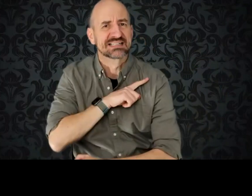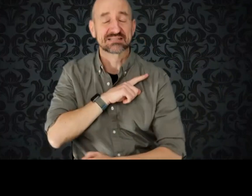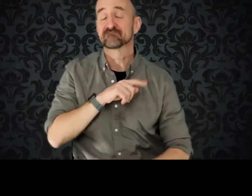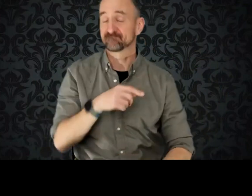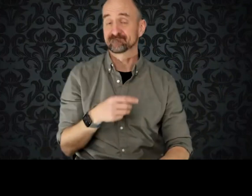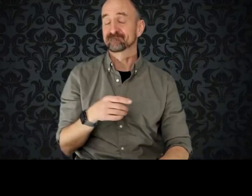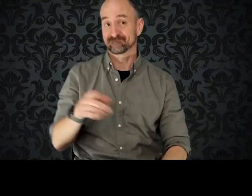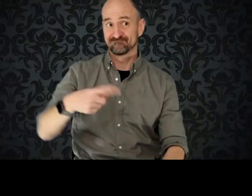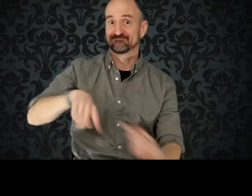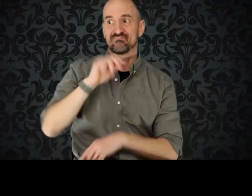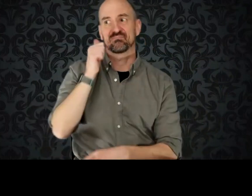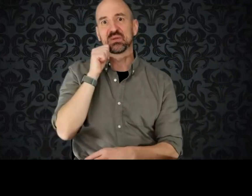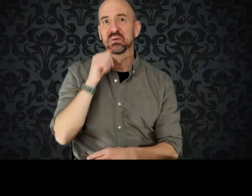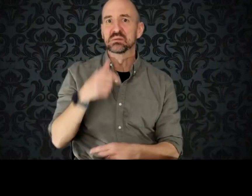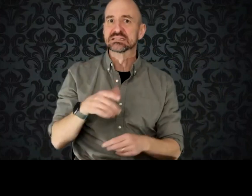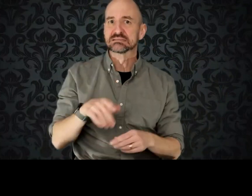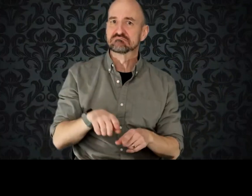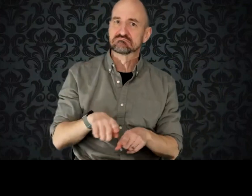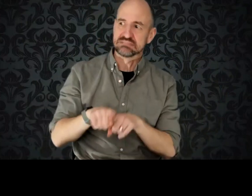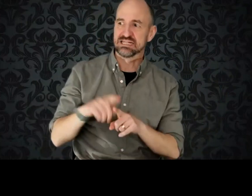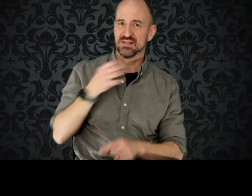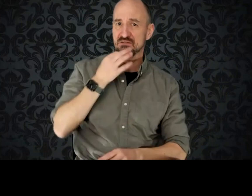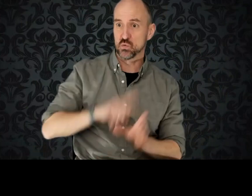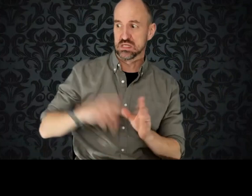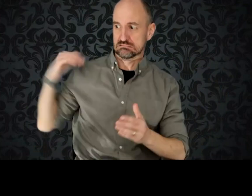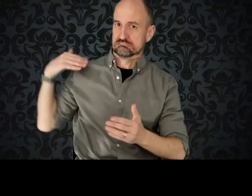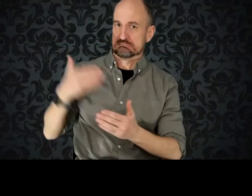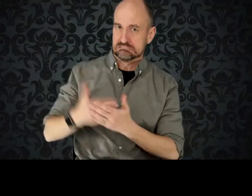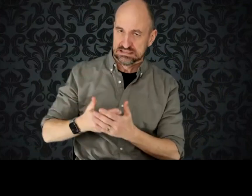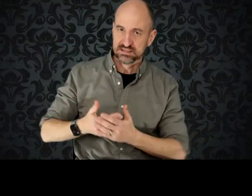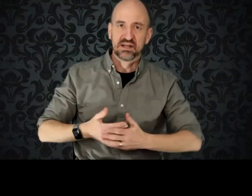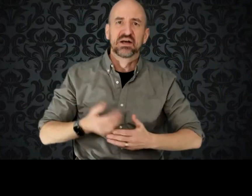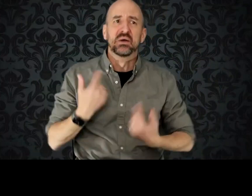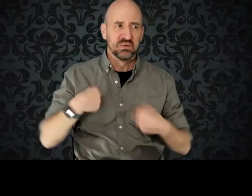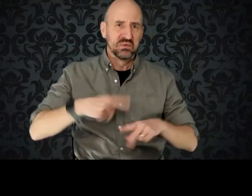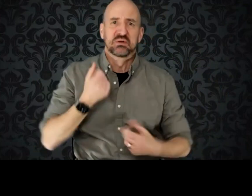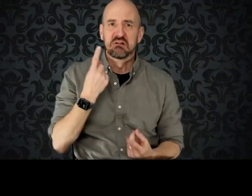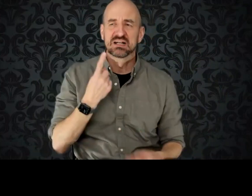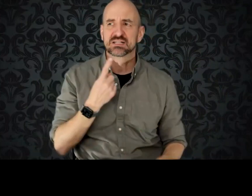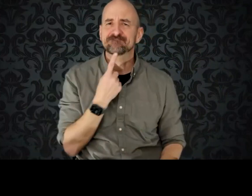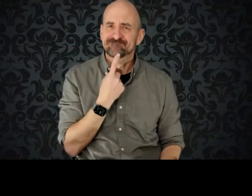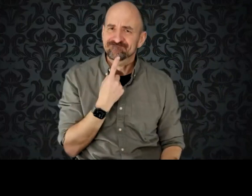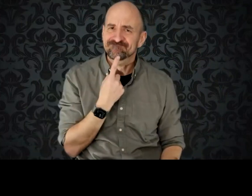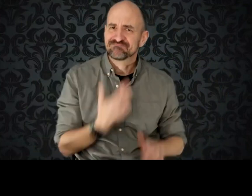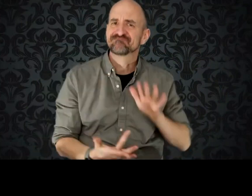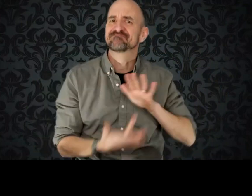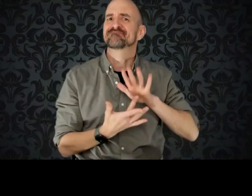it is not just an individual passion of mine, there is a real reason for it.